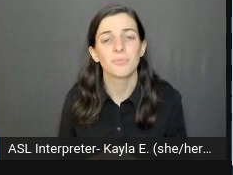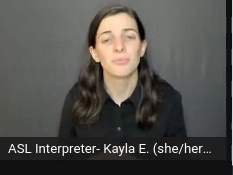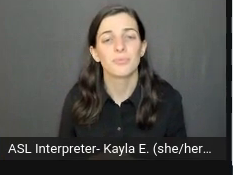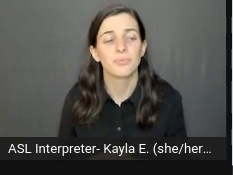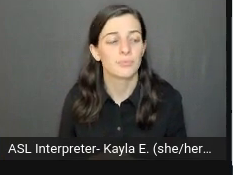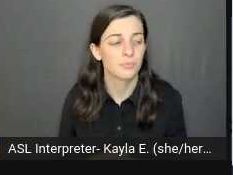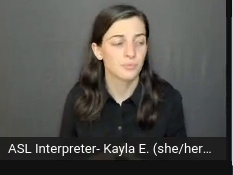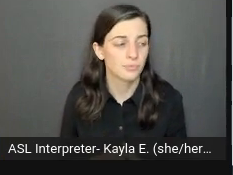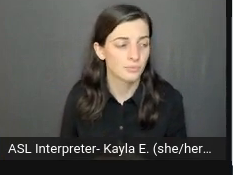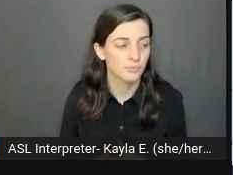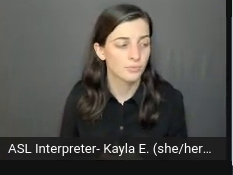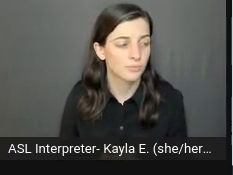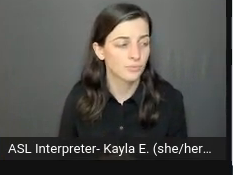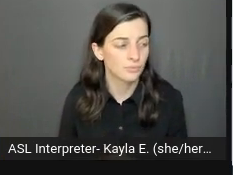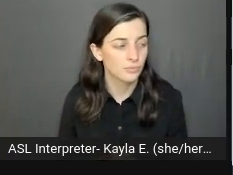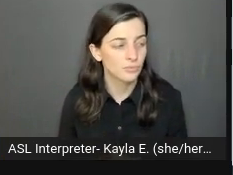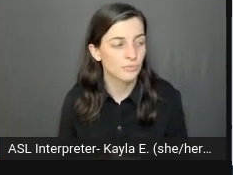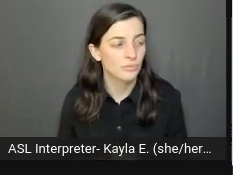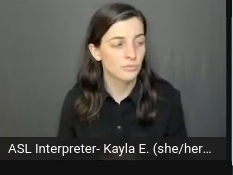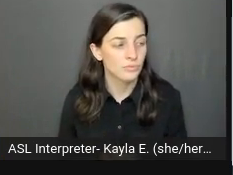What happens with DDoS check files?